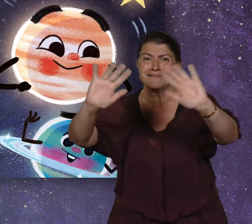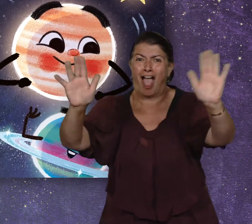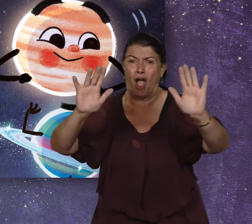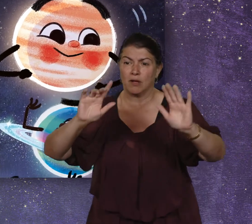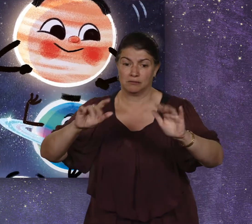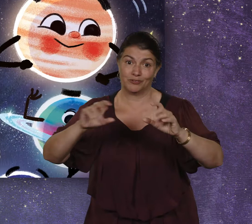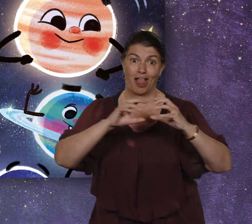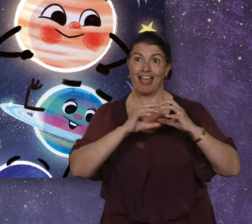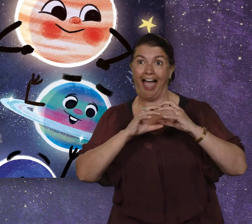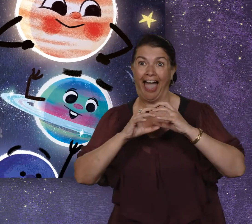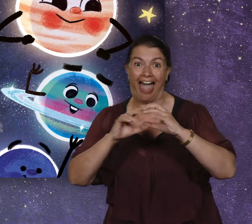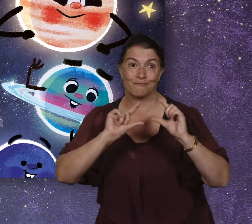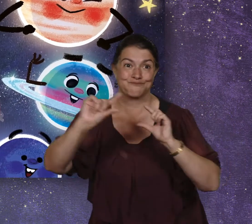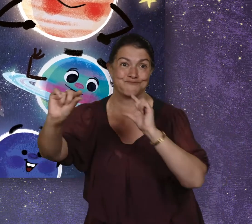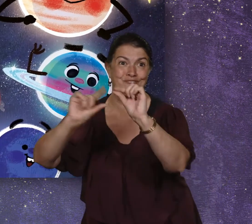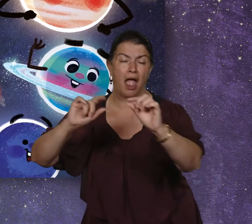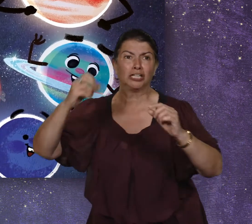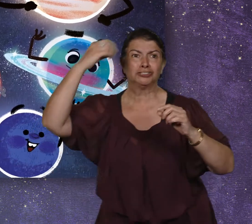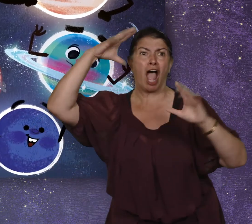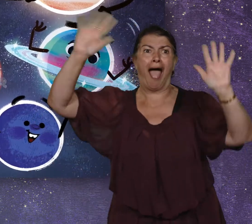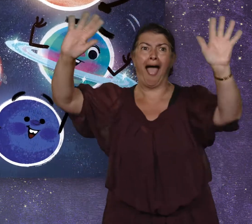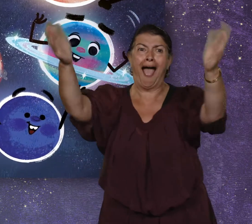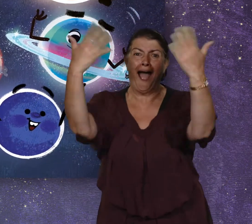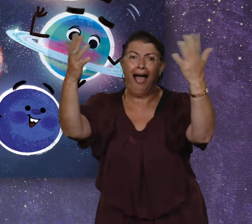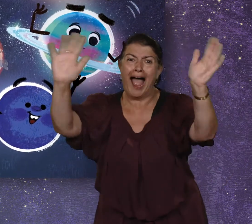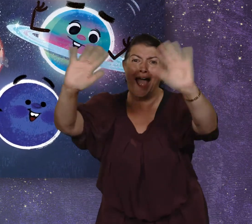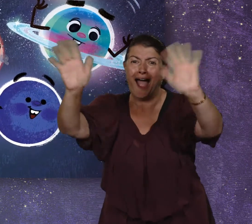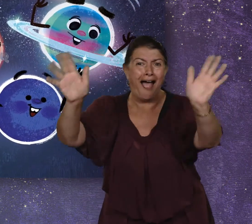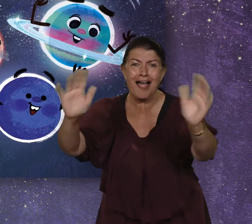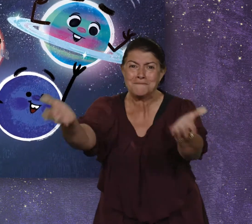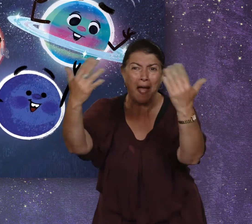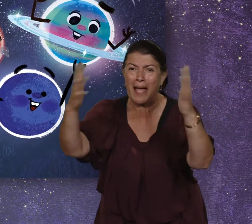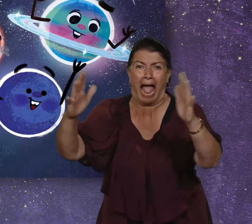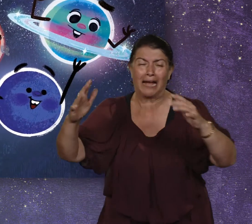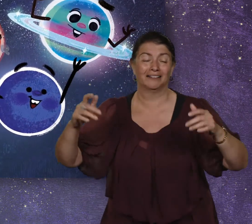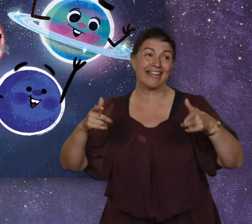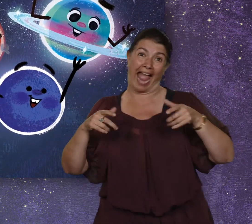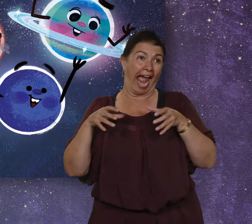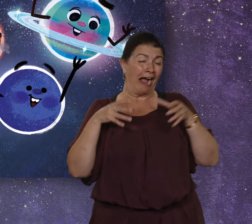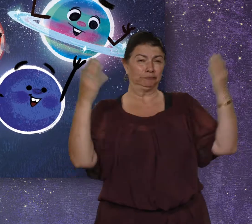lot come back! But the planets were already off through the black.